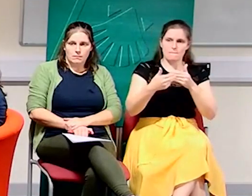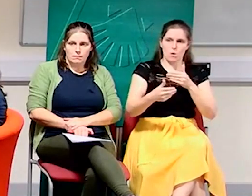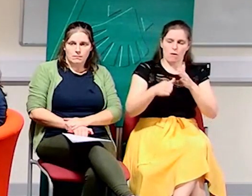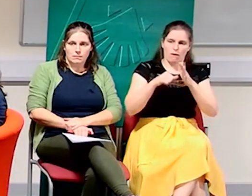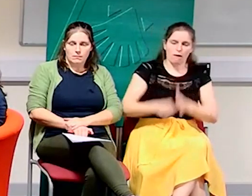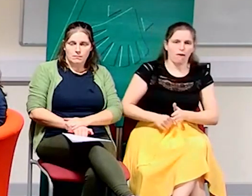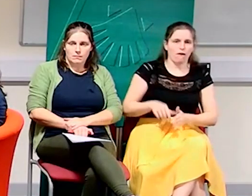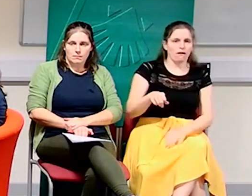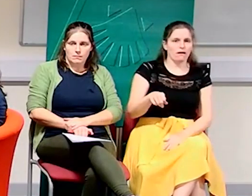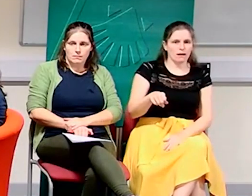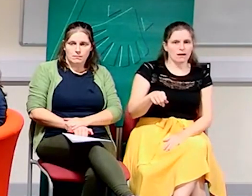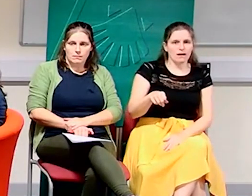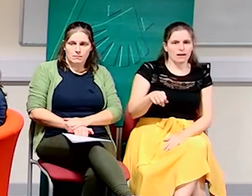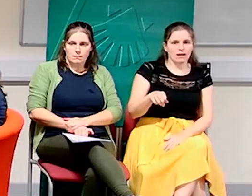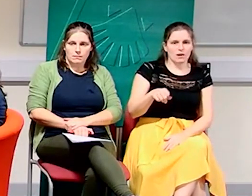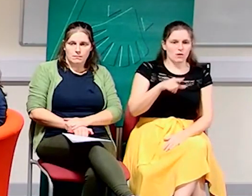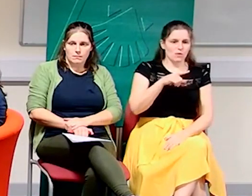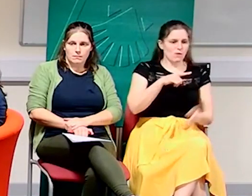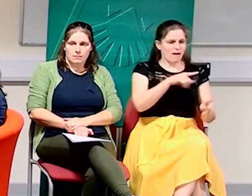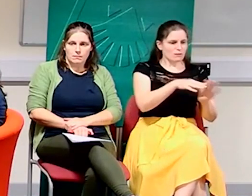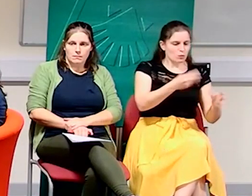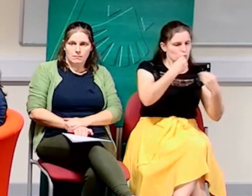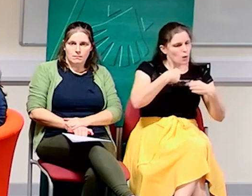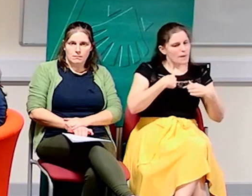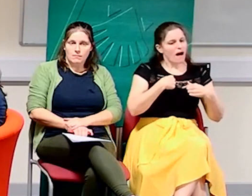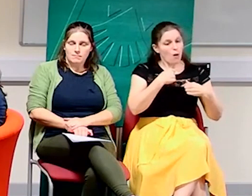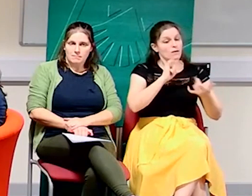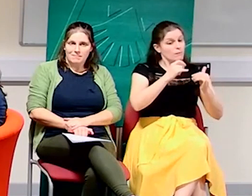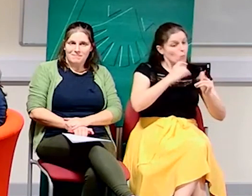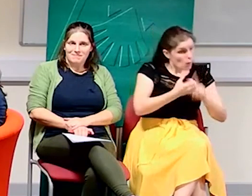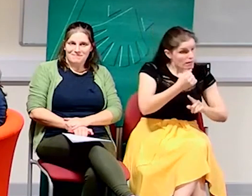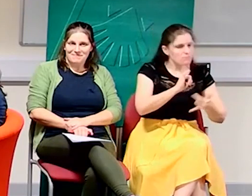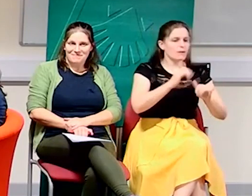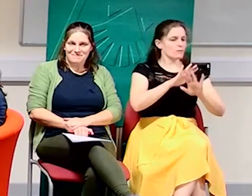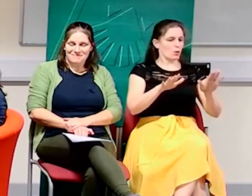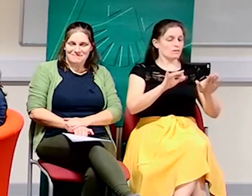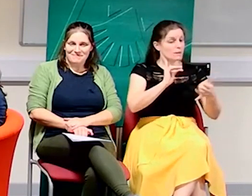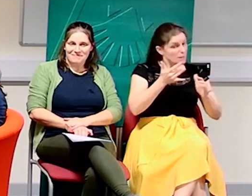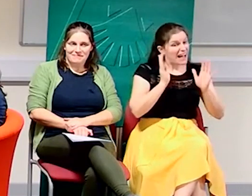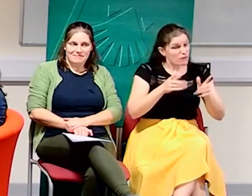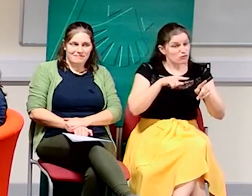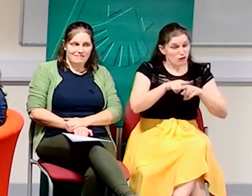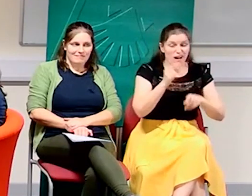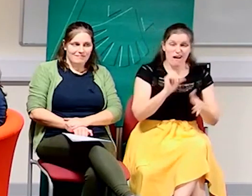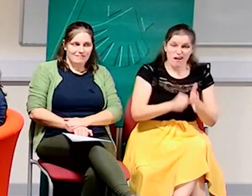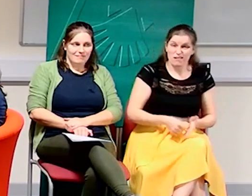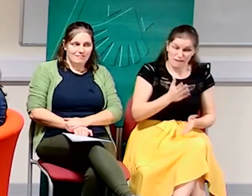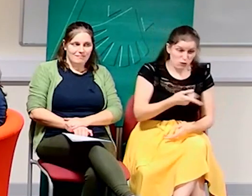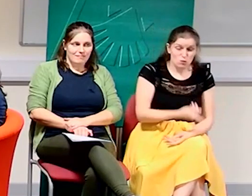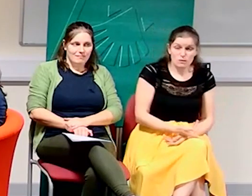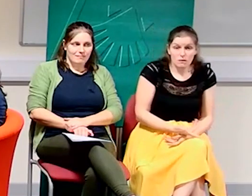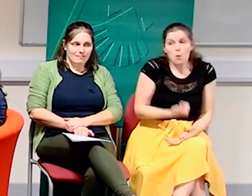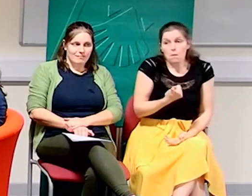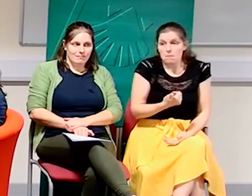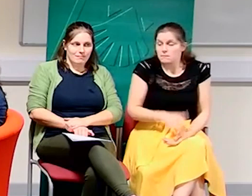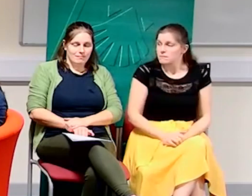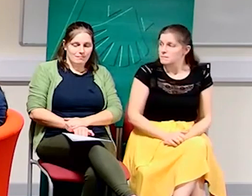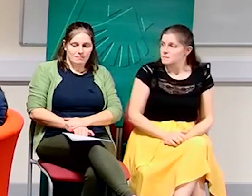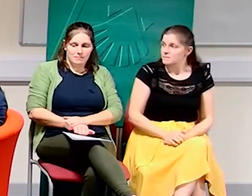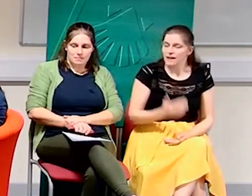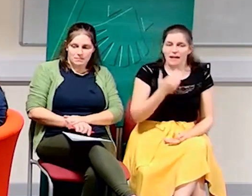and think I'm you're not going to win and I think that's from a stubborn sport personality thank you